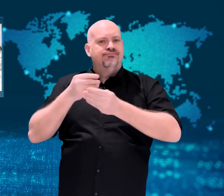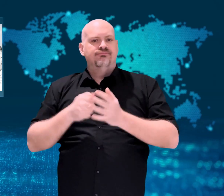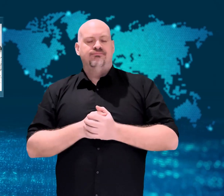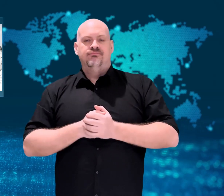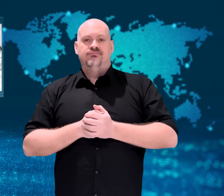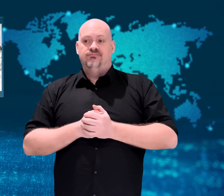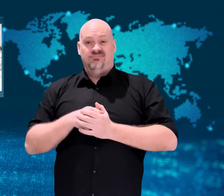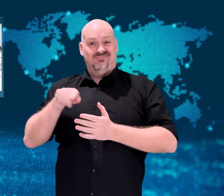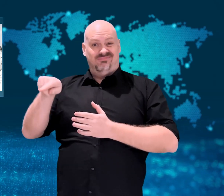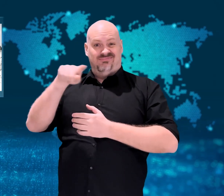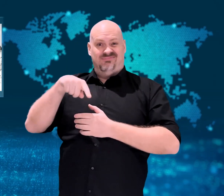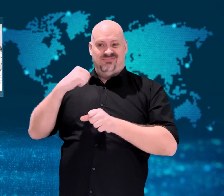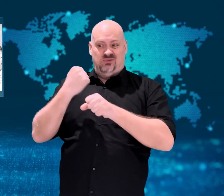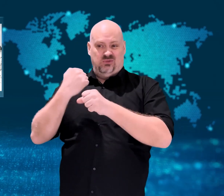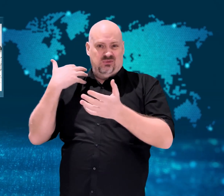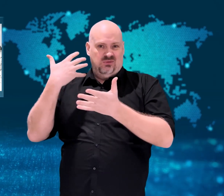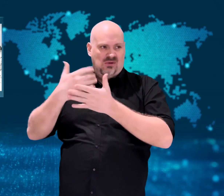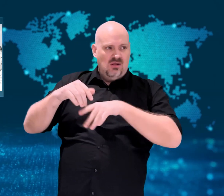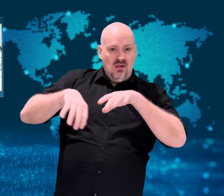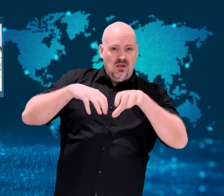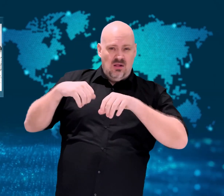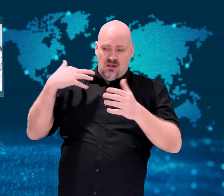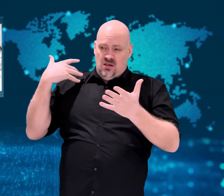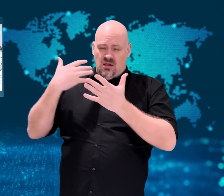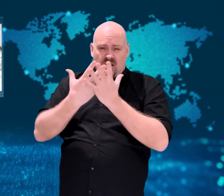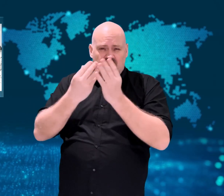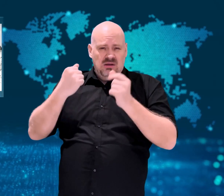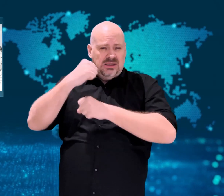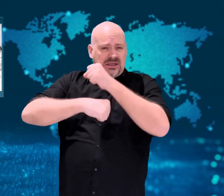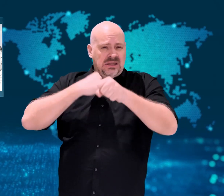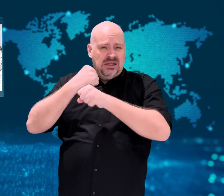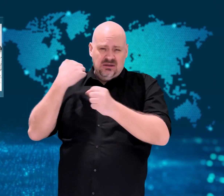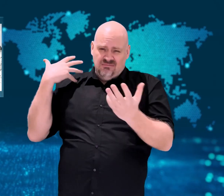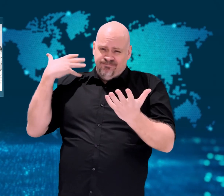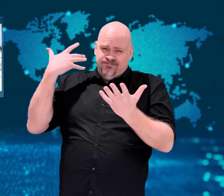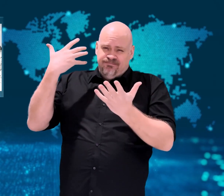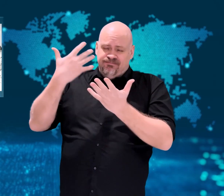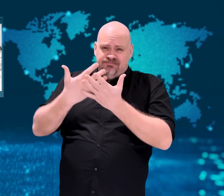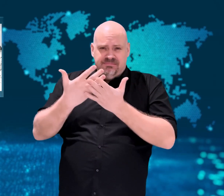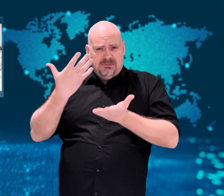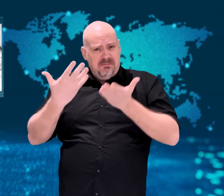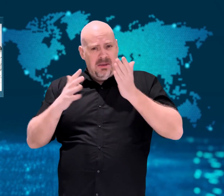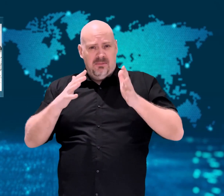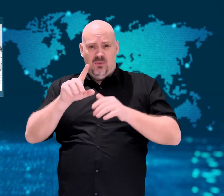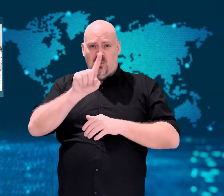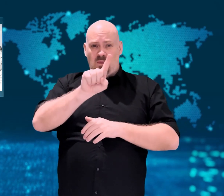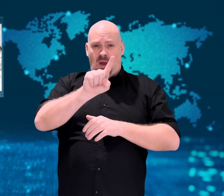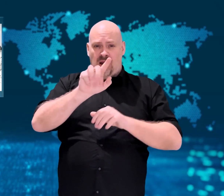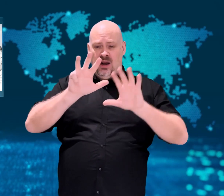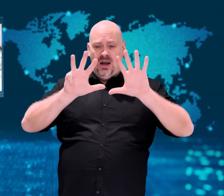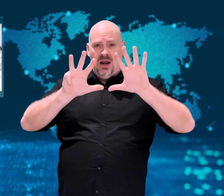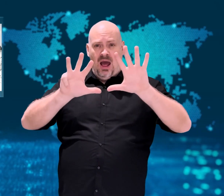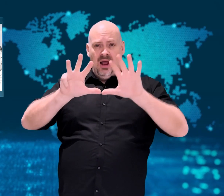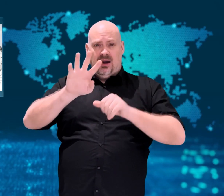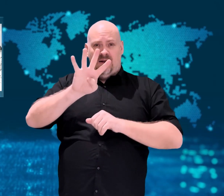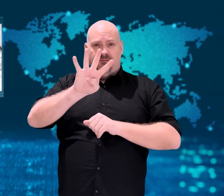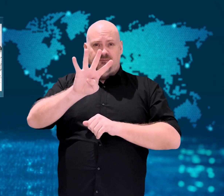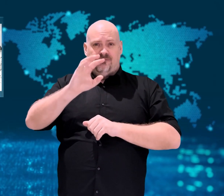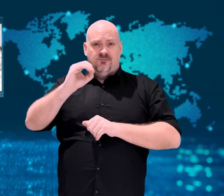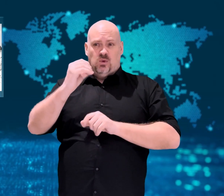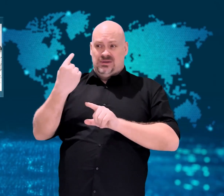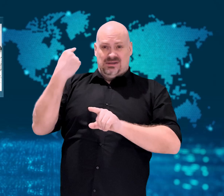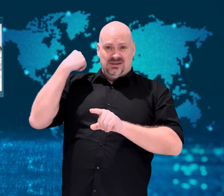News of the leak caused huge trading losses as doubts were